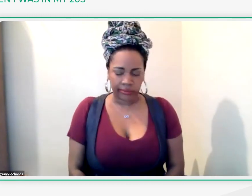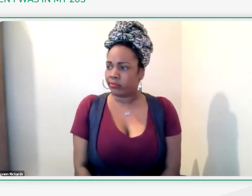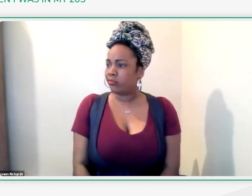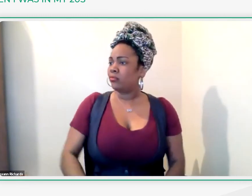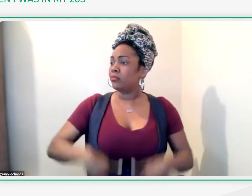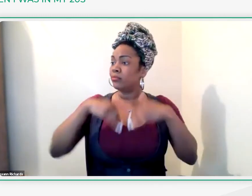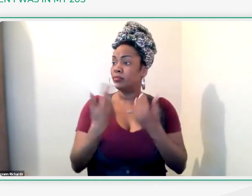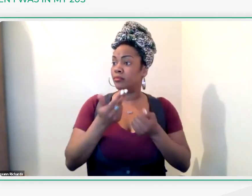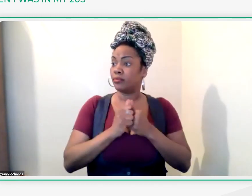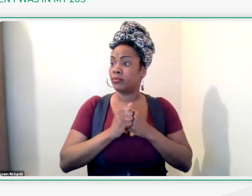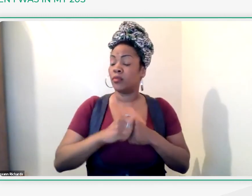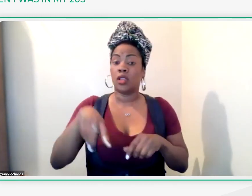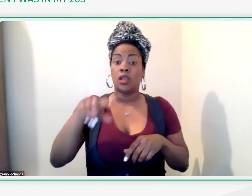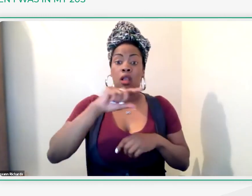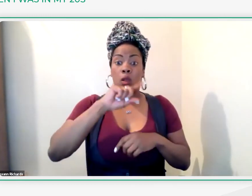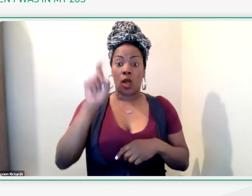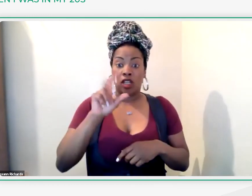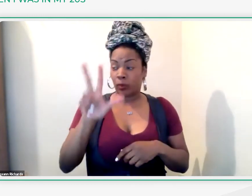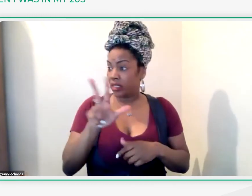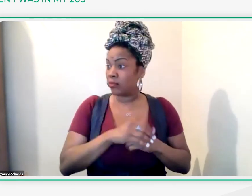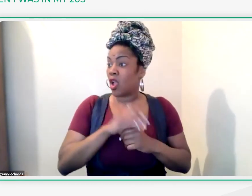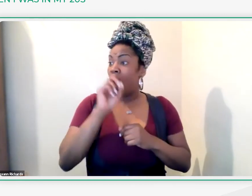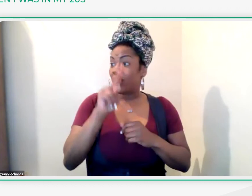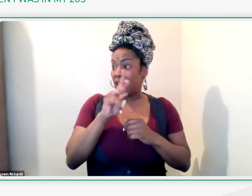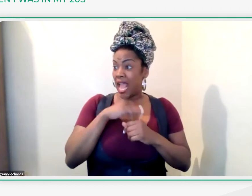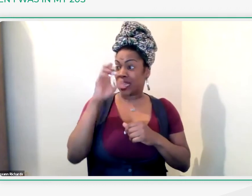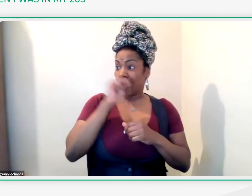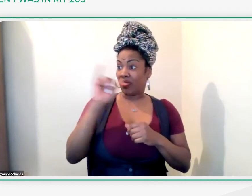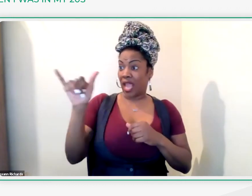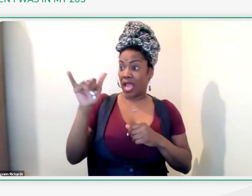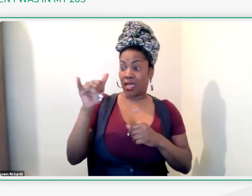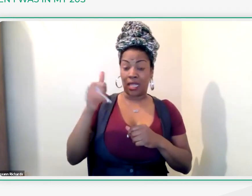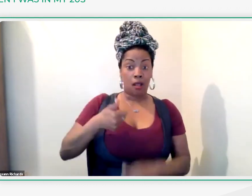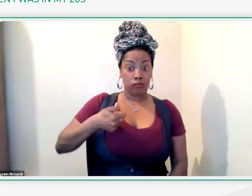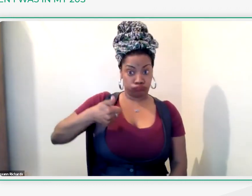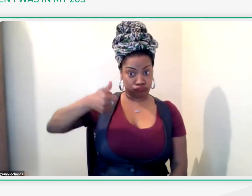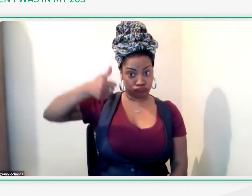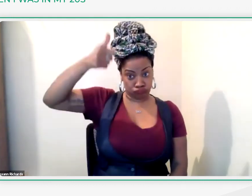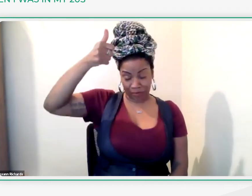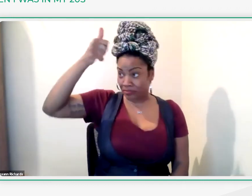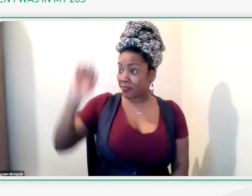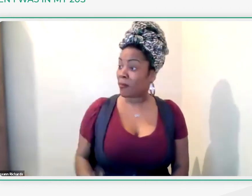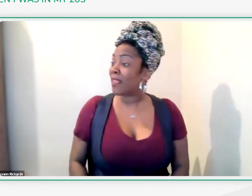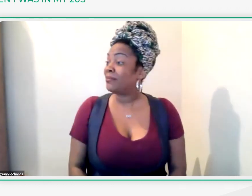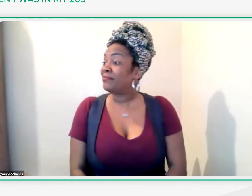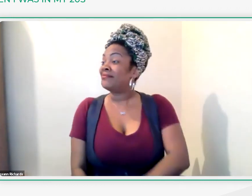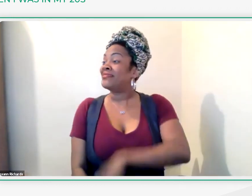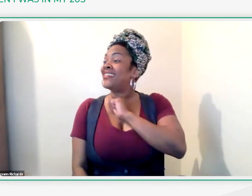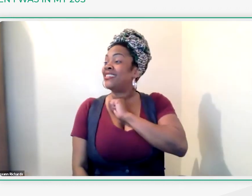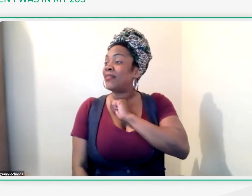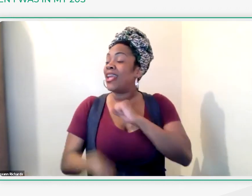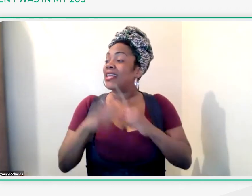They want to make sure that you've been paying things on time and that you are being